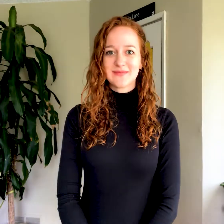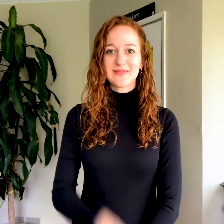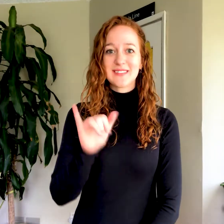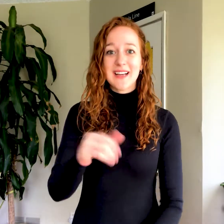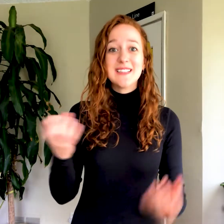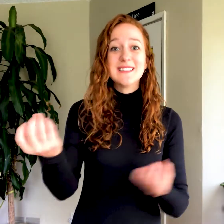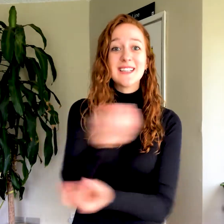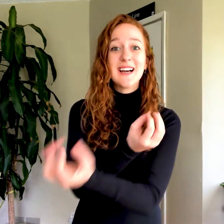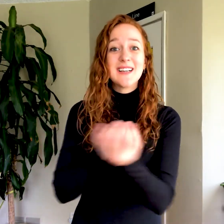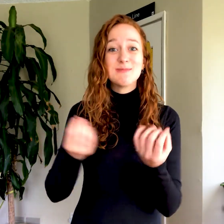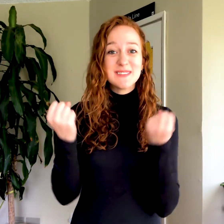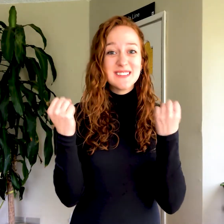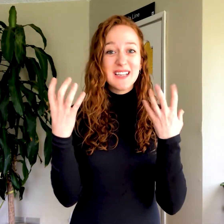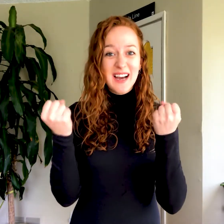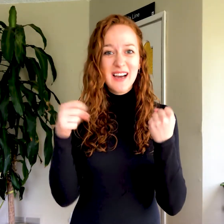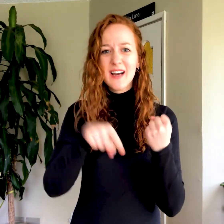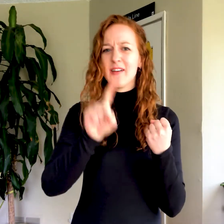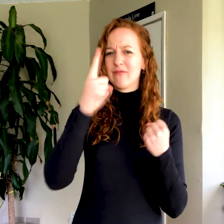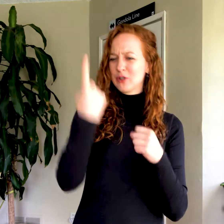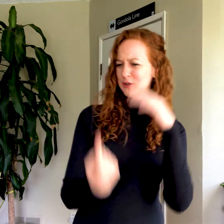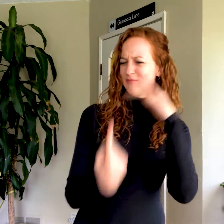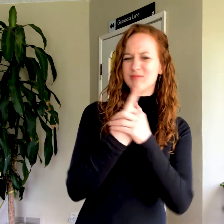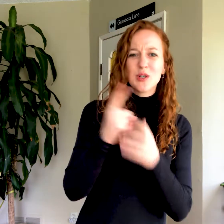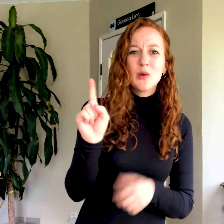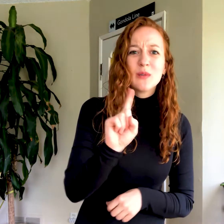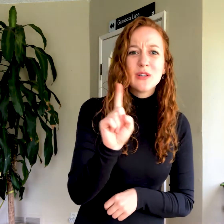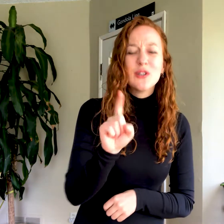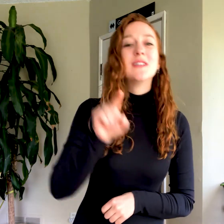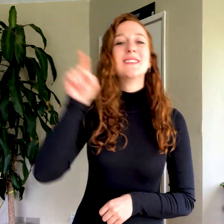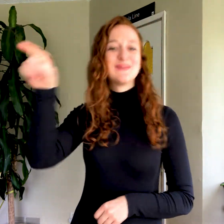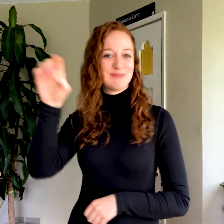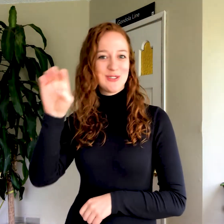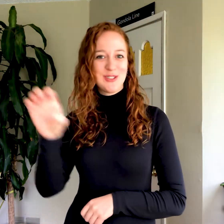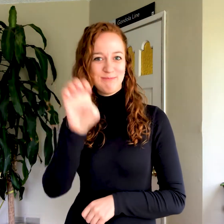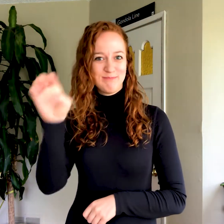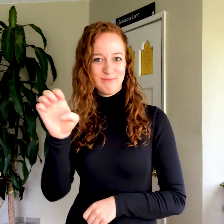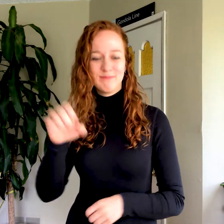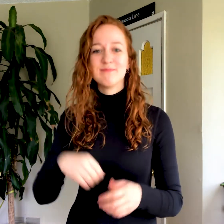The sign, STEM, was originated in Europe.